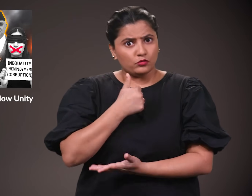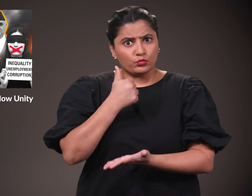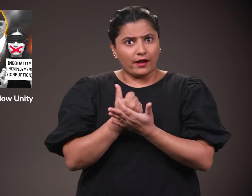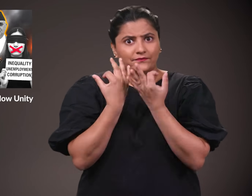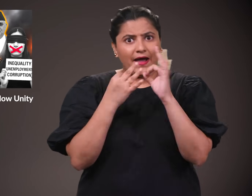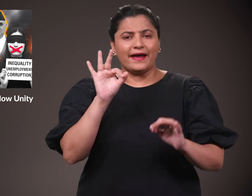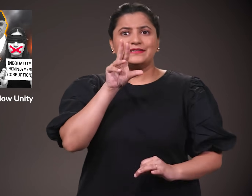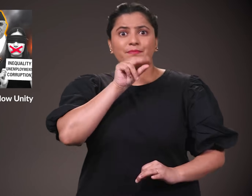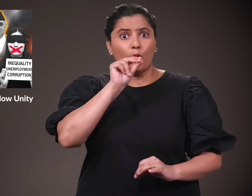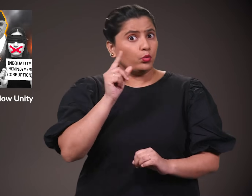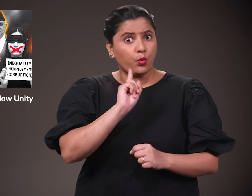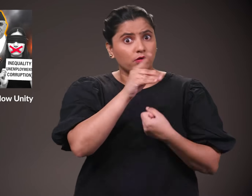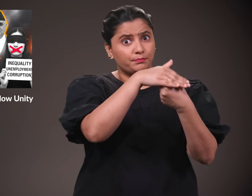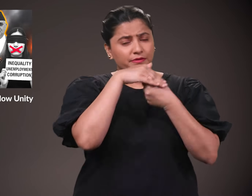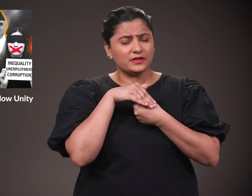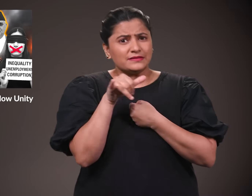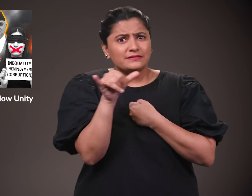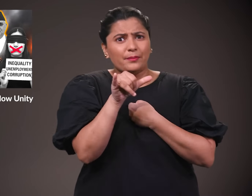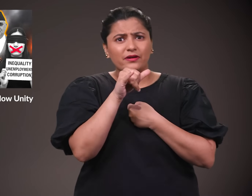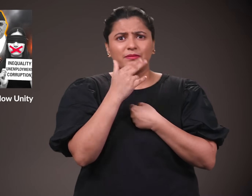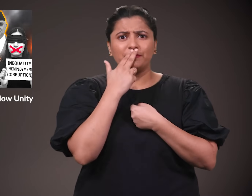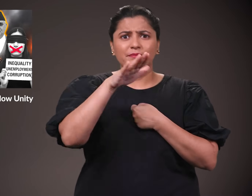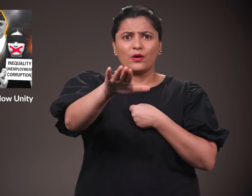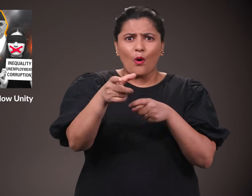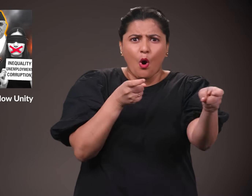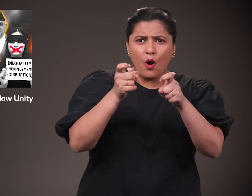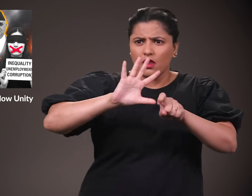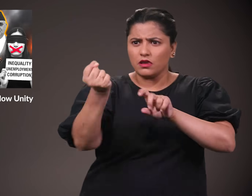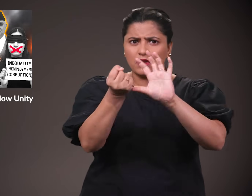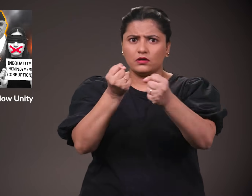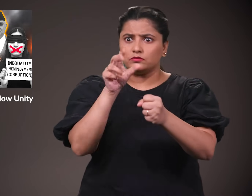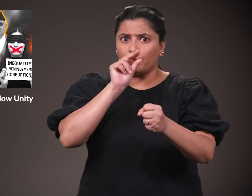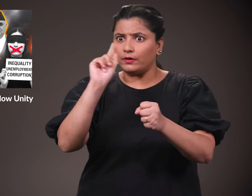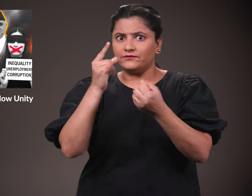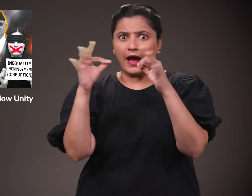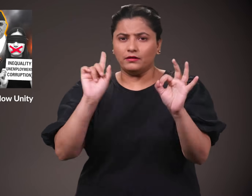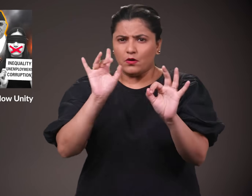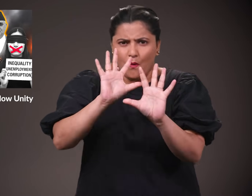This goes against their freedom of speech. They aim to control the Nepalese like a dictator.